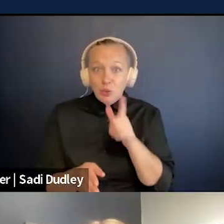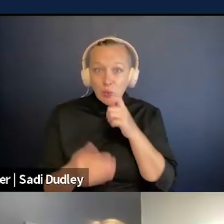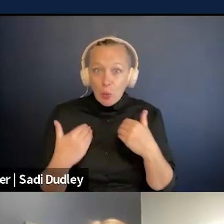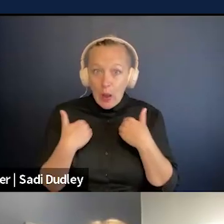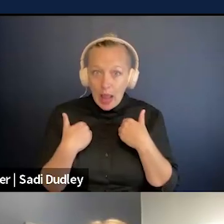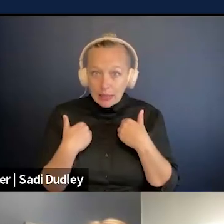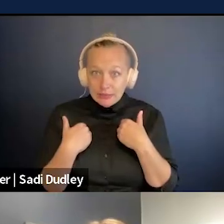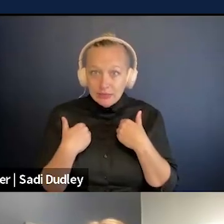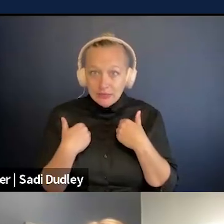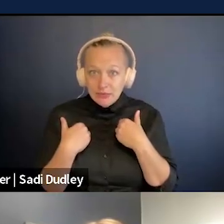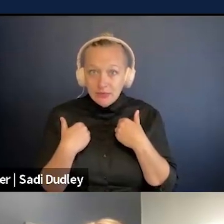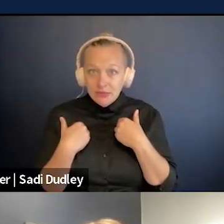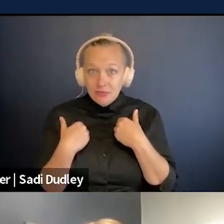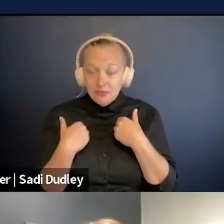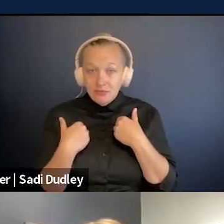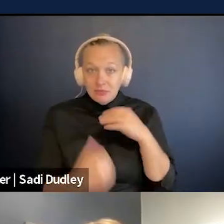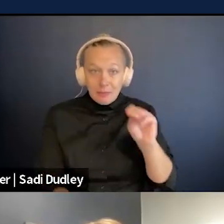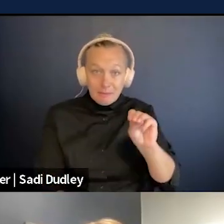Uh, and it needs more time to be seen.